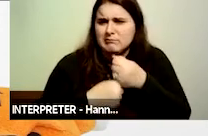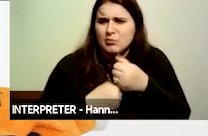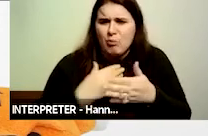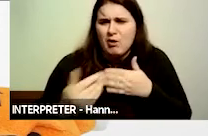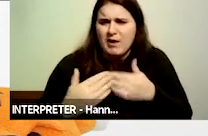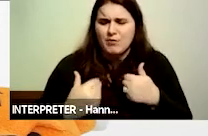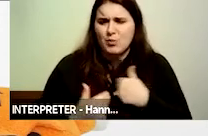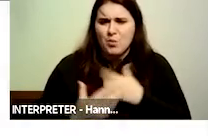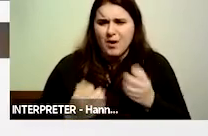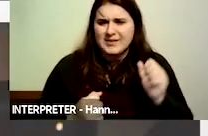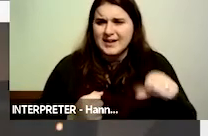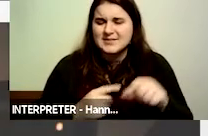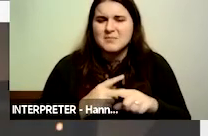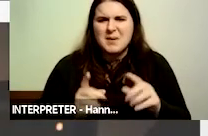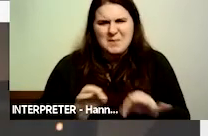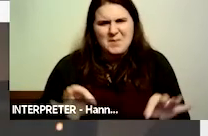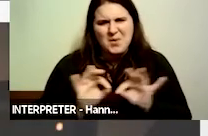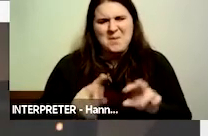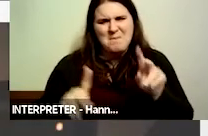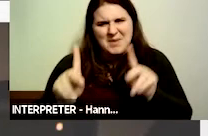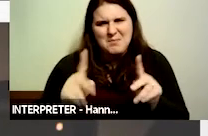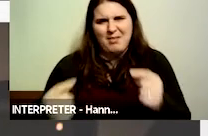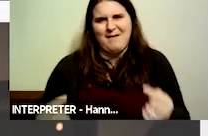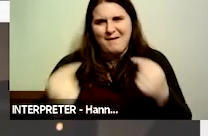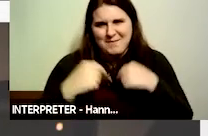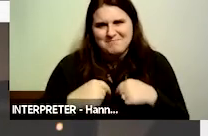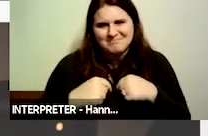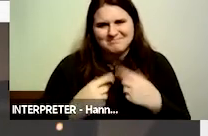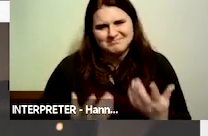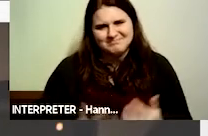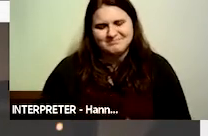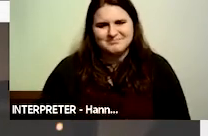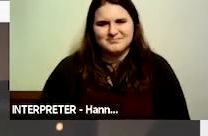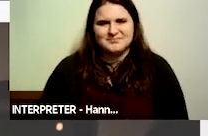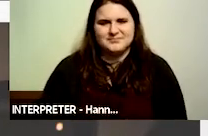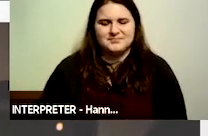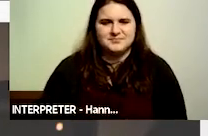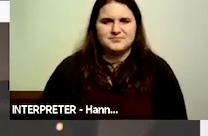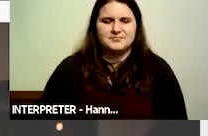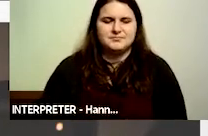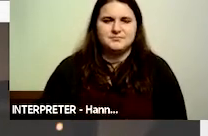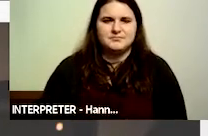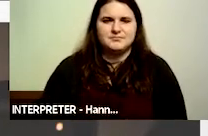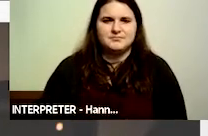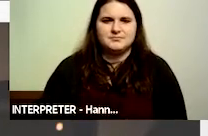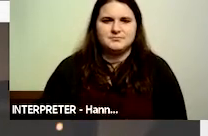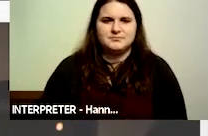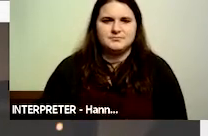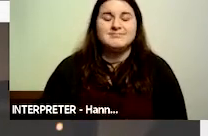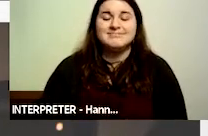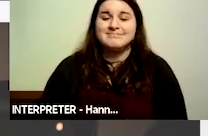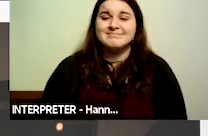Ben Woelk: So the structure of the programs we married martial arts belts and